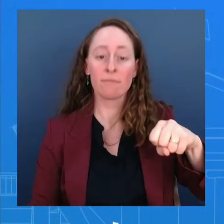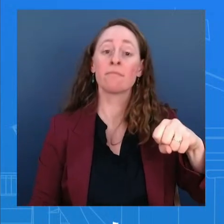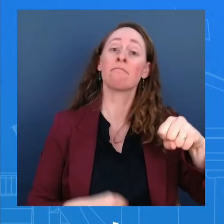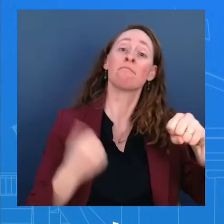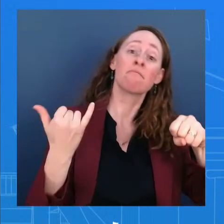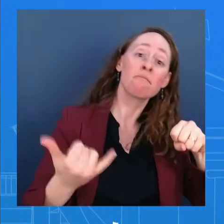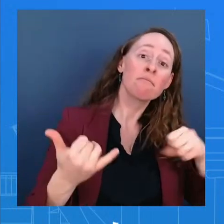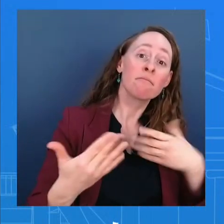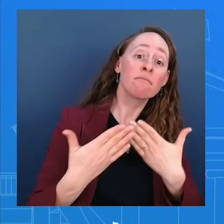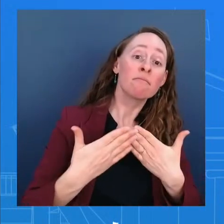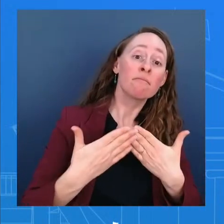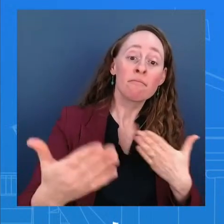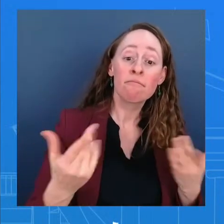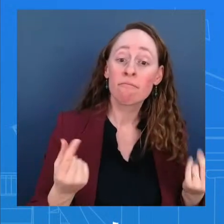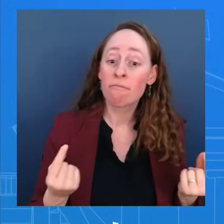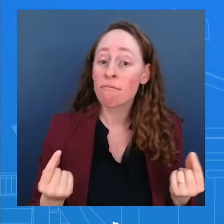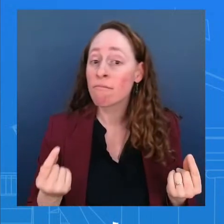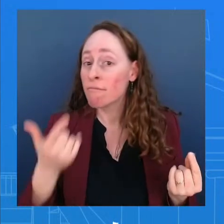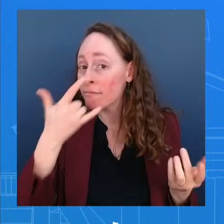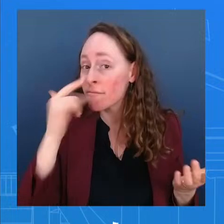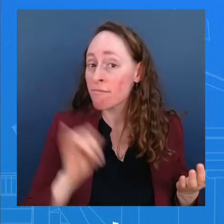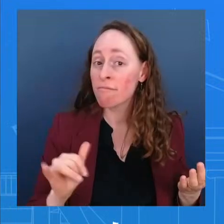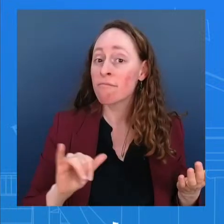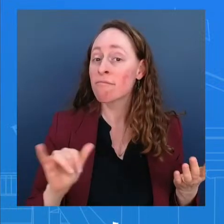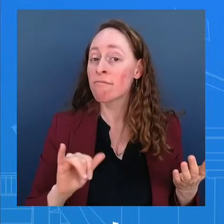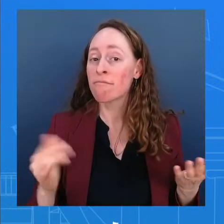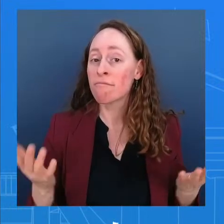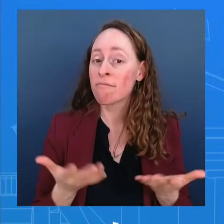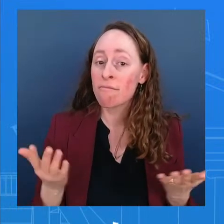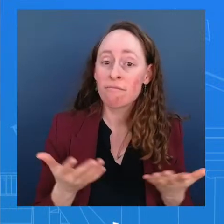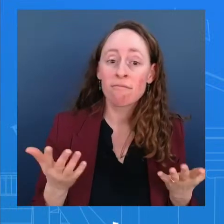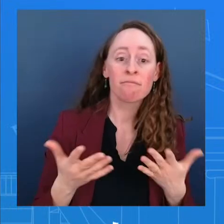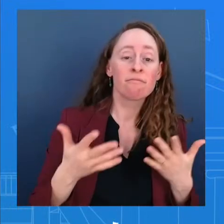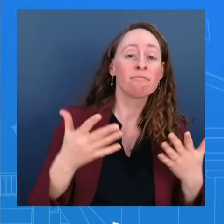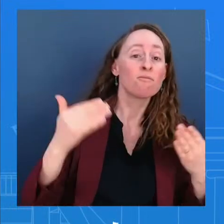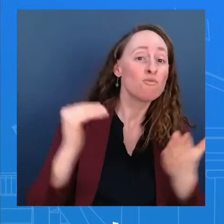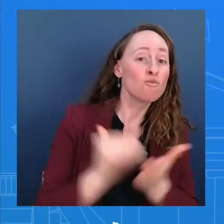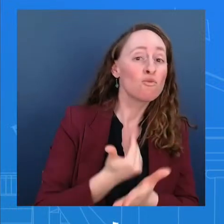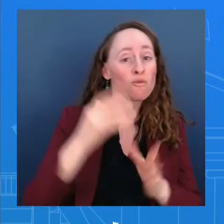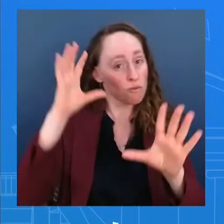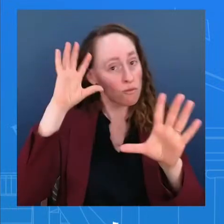the choices of the incoming team, we will have to see. I can’t judge that in advance.